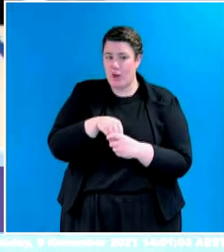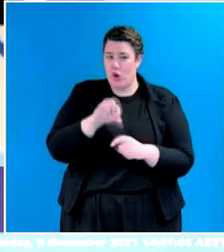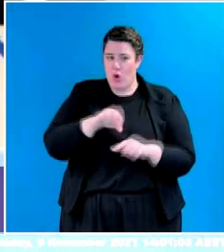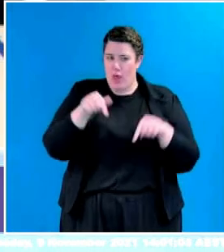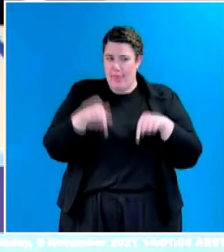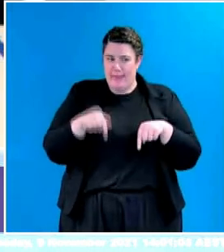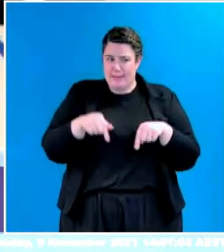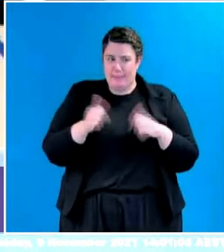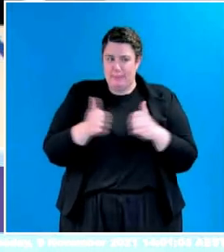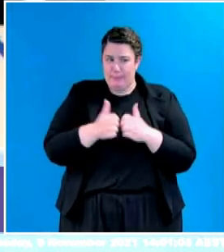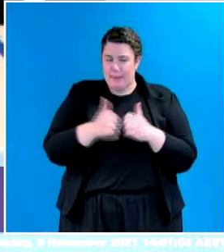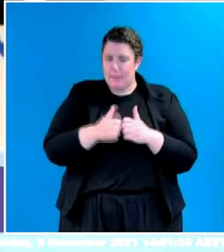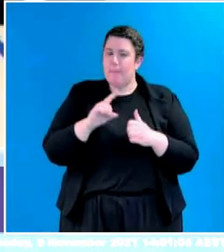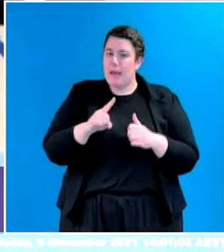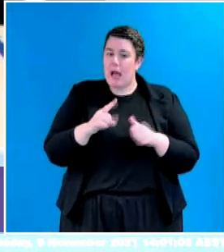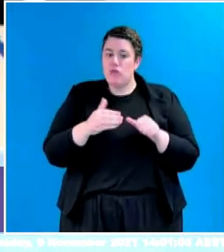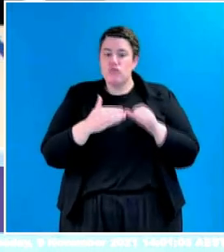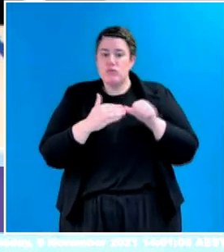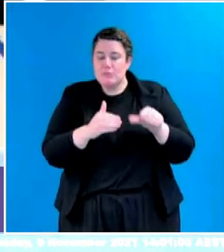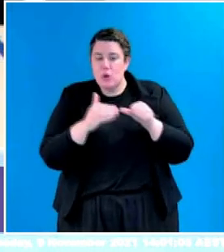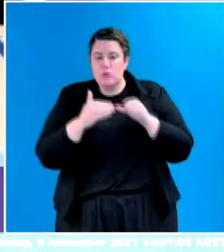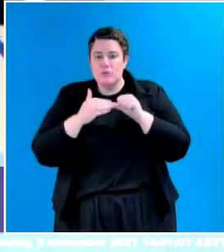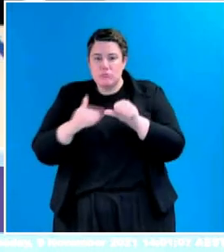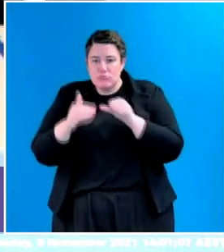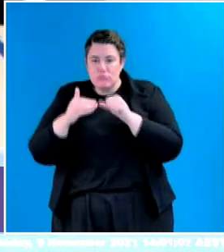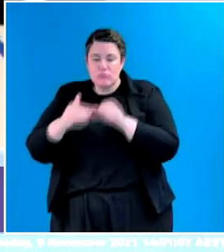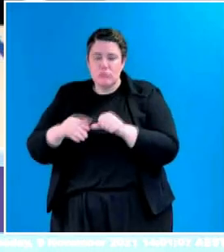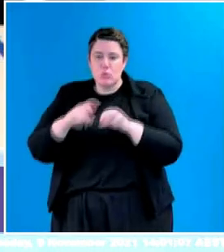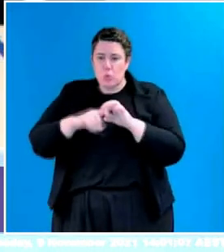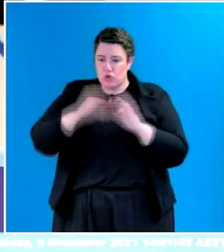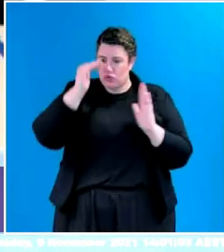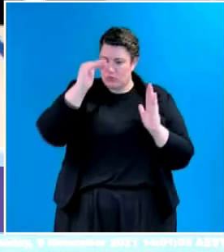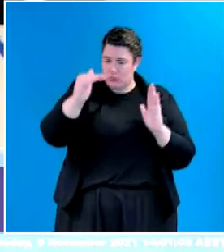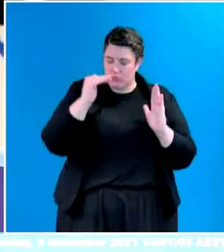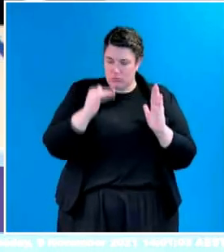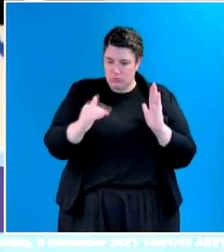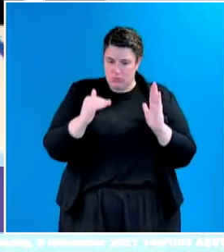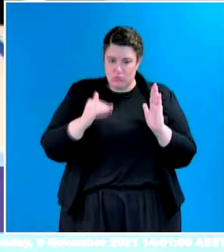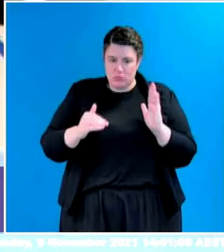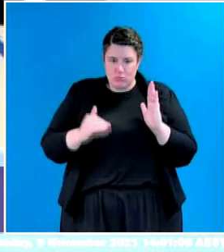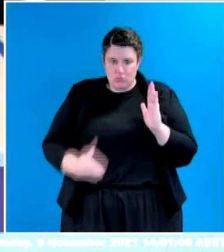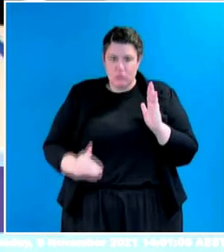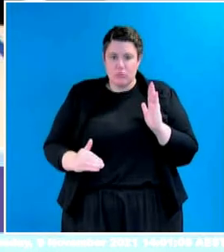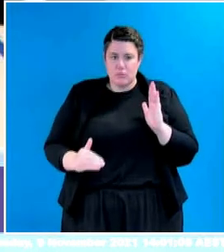But certainly the responses to questions, we did